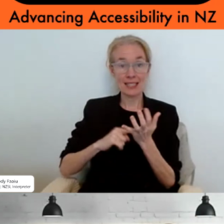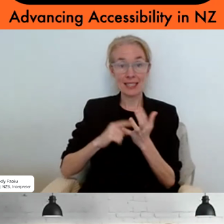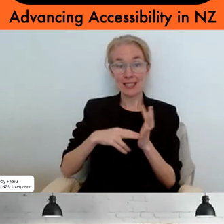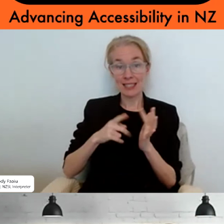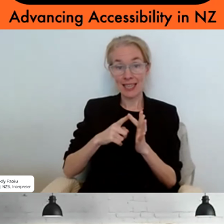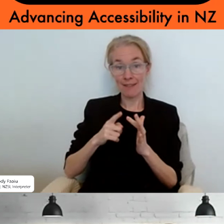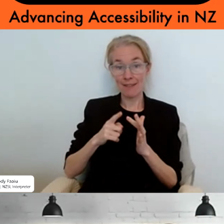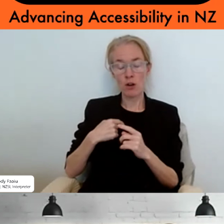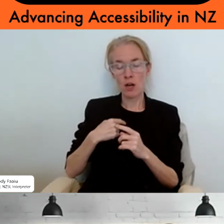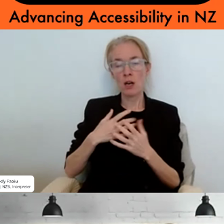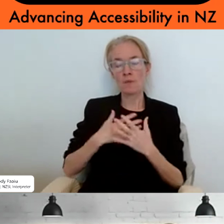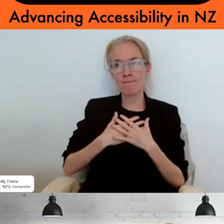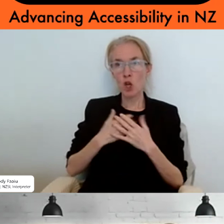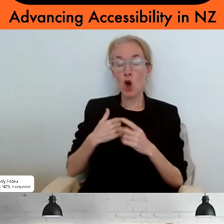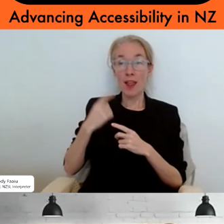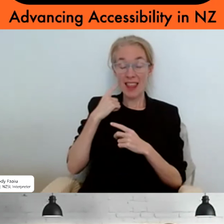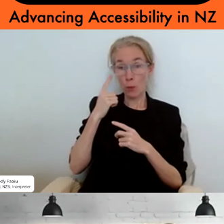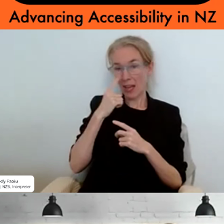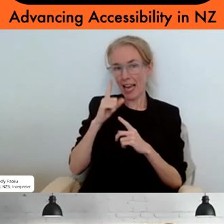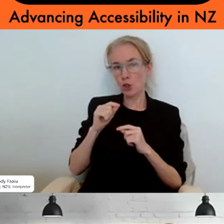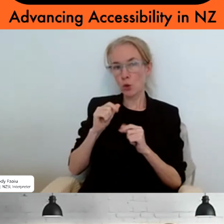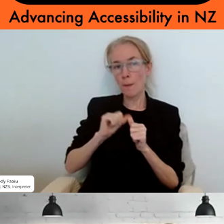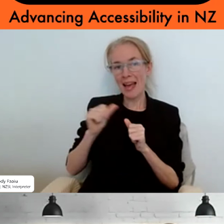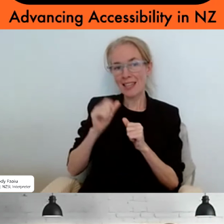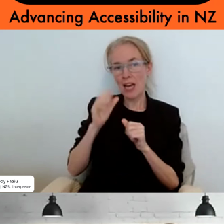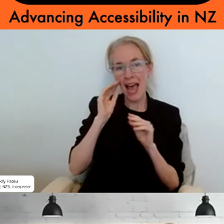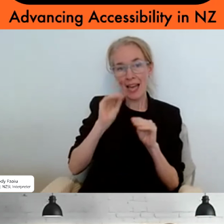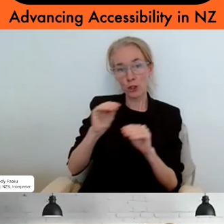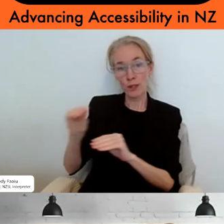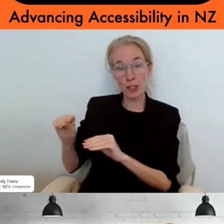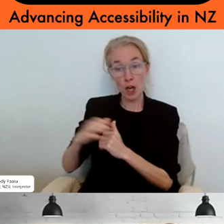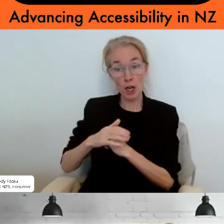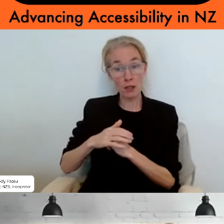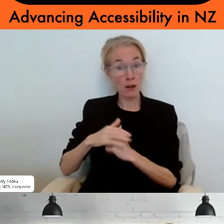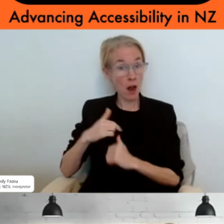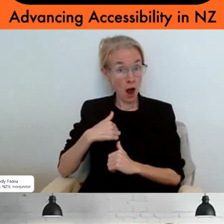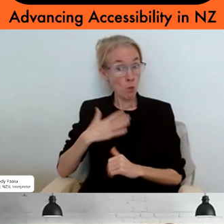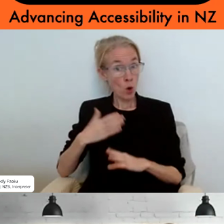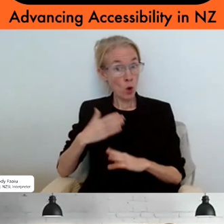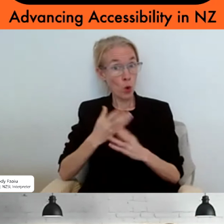education. We'd be quite keen to work with partners just to educate,